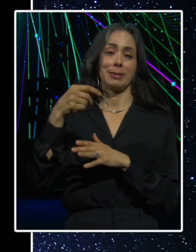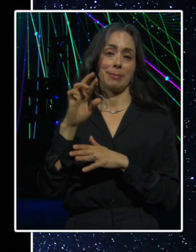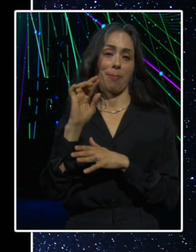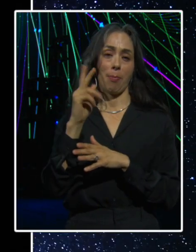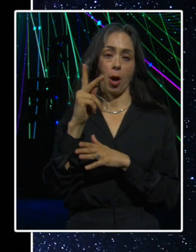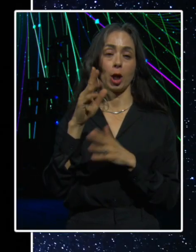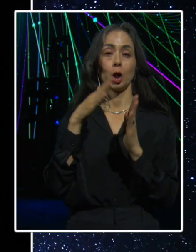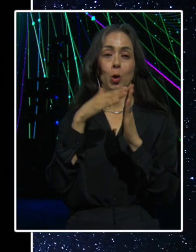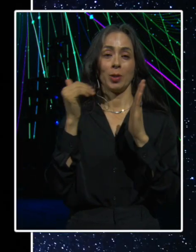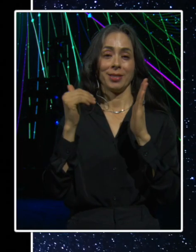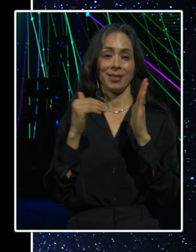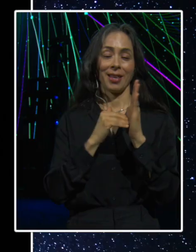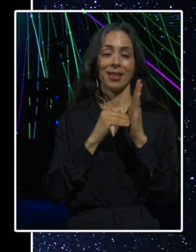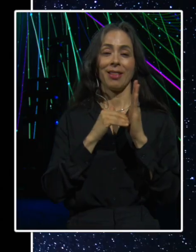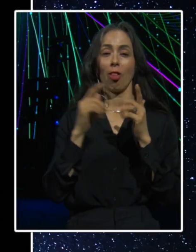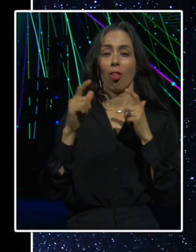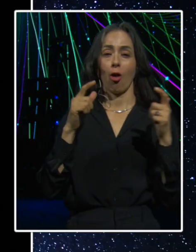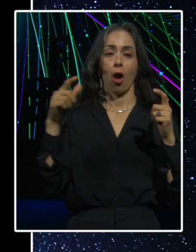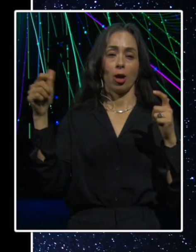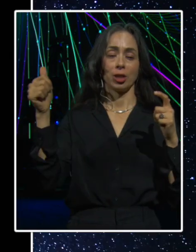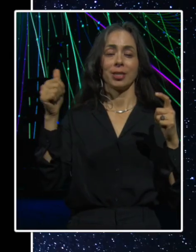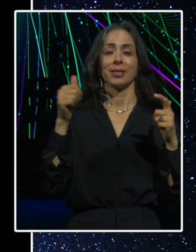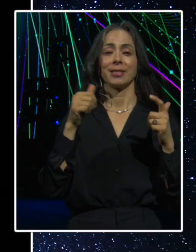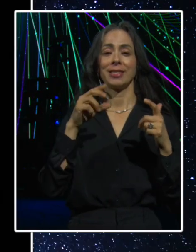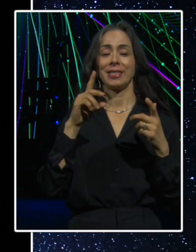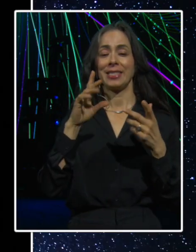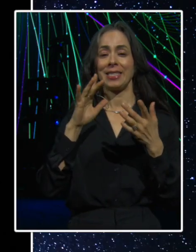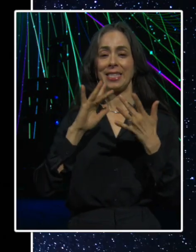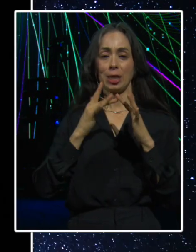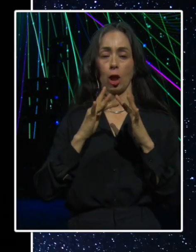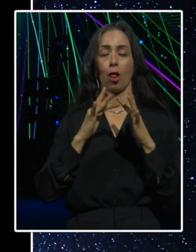New Zealand's largest Telco and digital service provider,